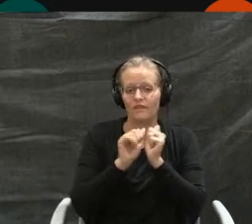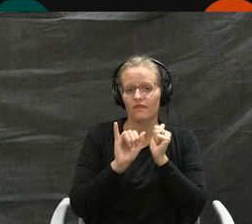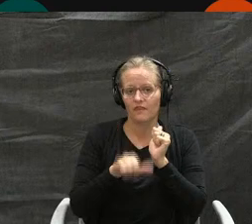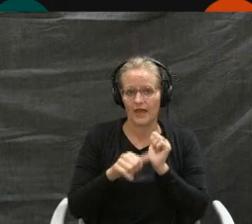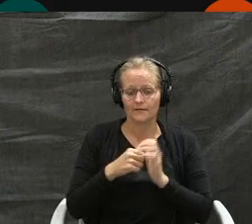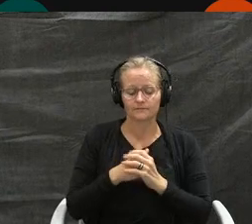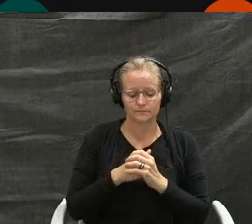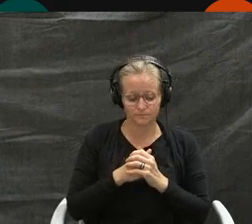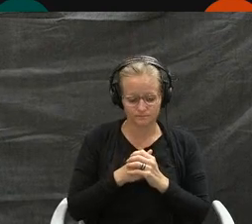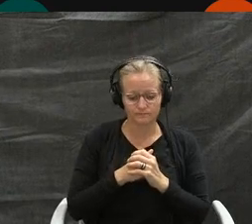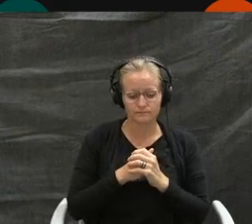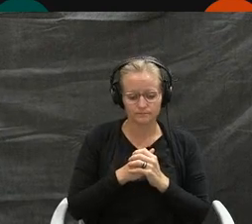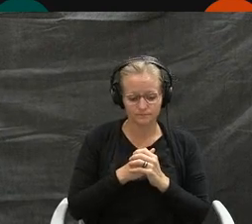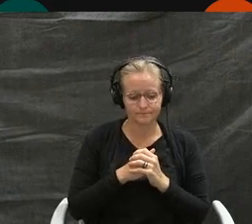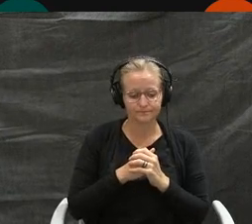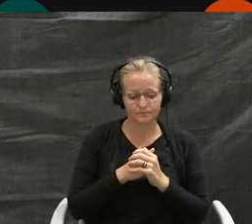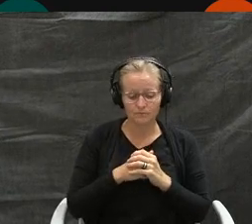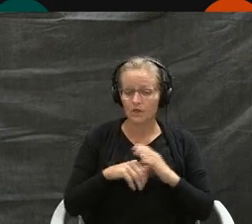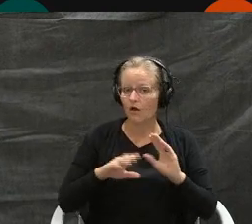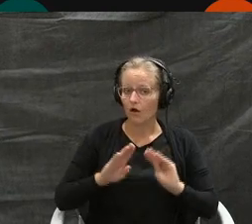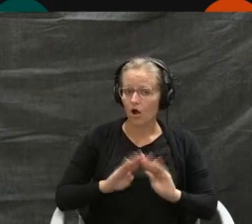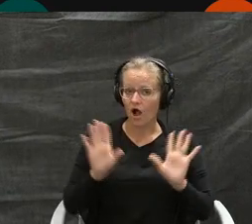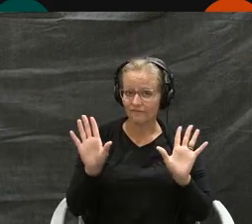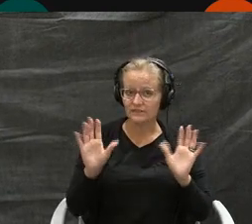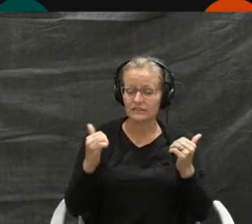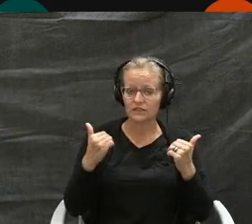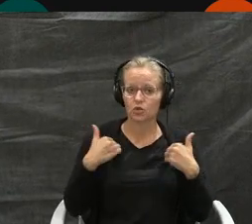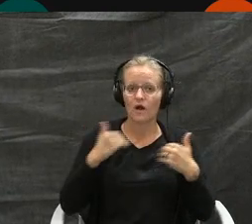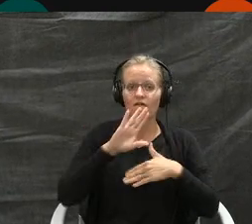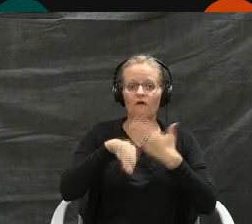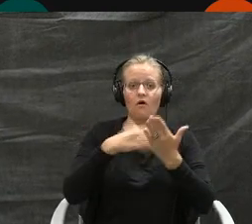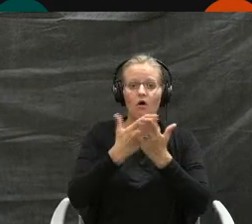And obviously, then, there's there's all of the pieces